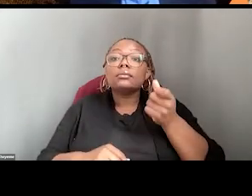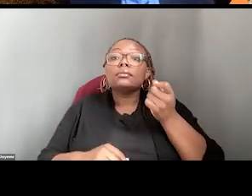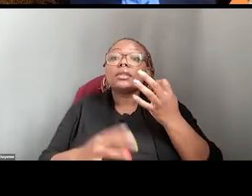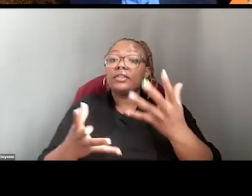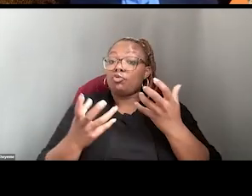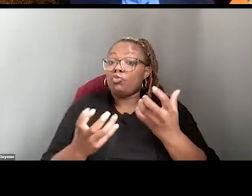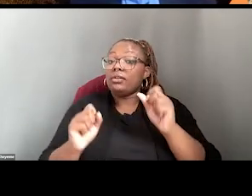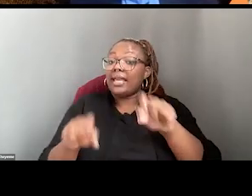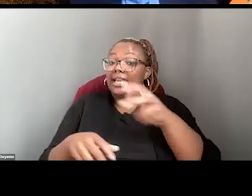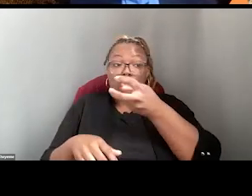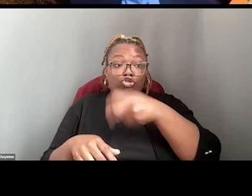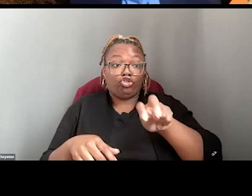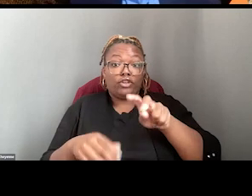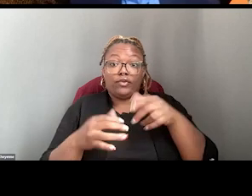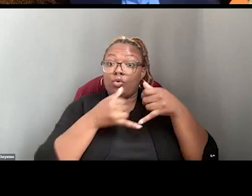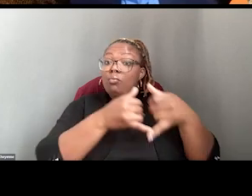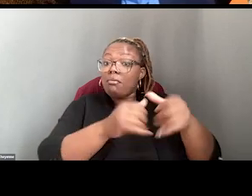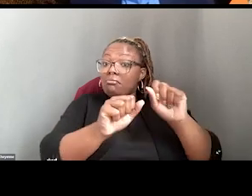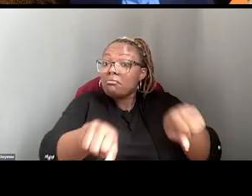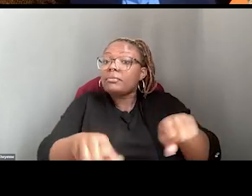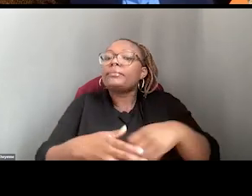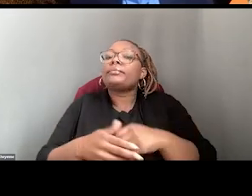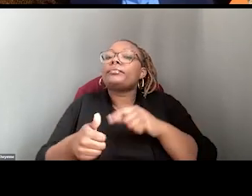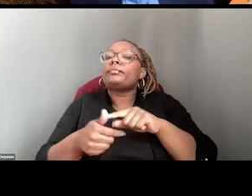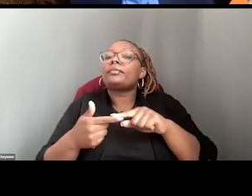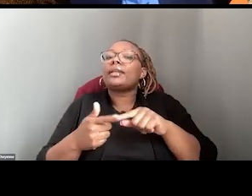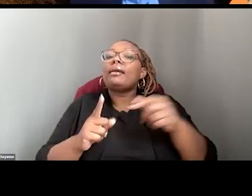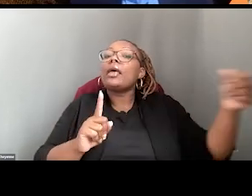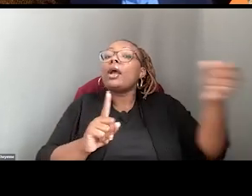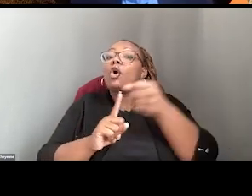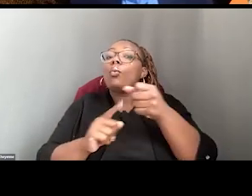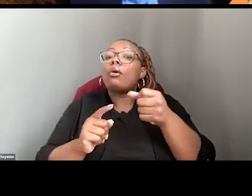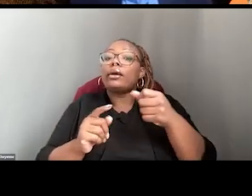they can actually appoint a new PI at their organization to take over the award,